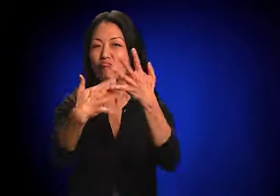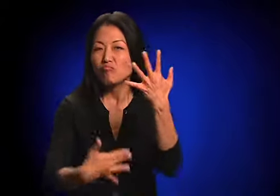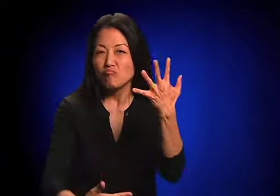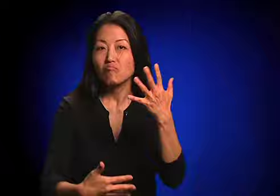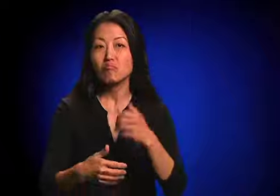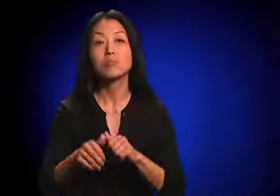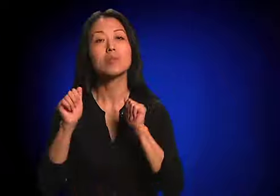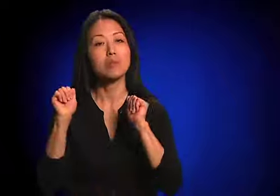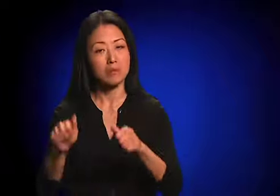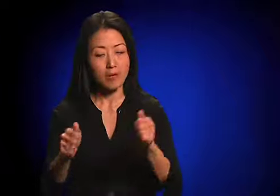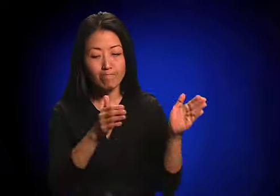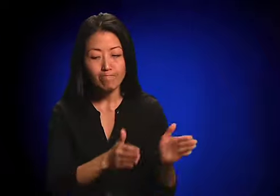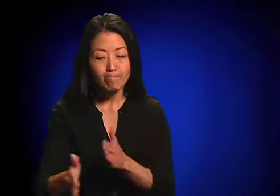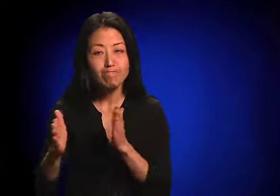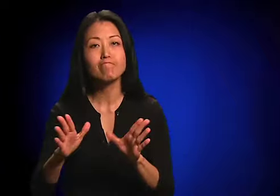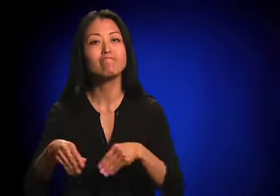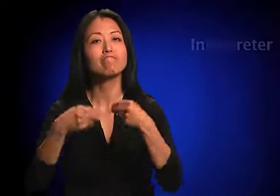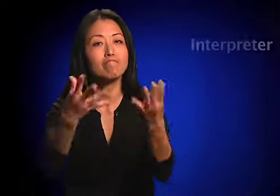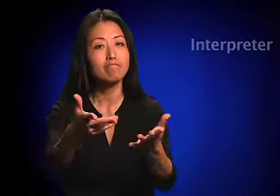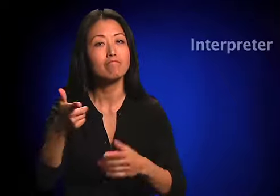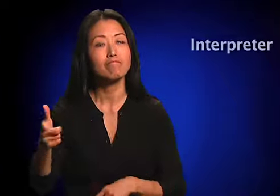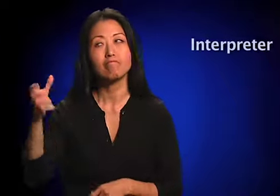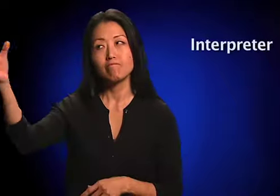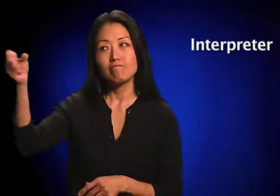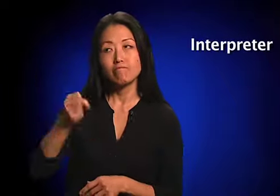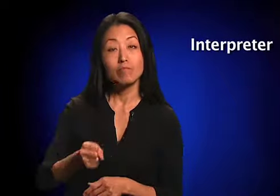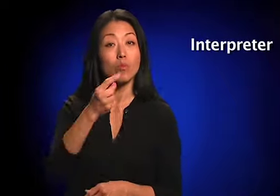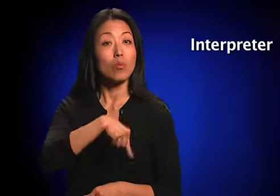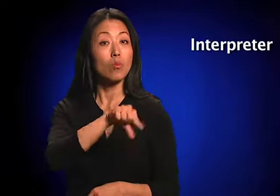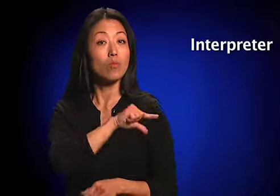A health care facility can arrange to have a qualified interpreter